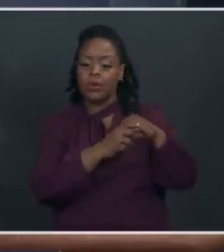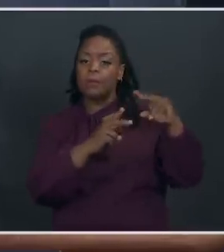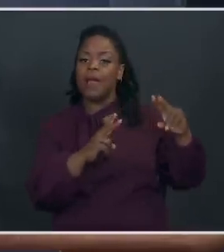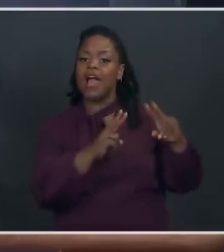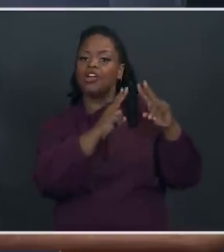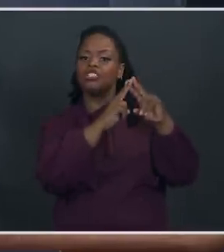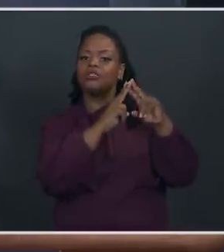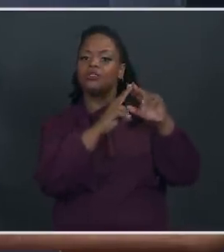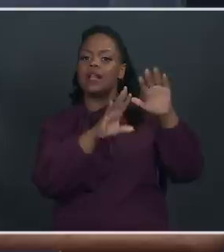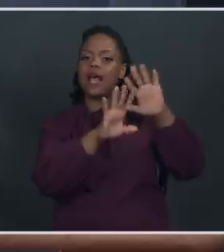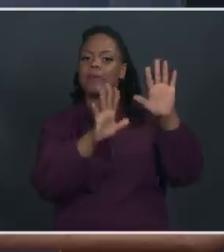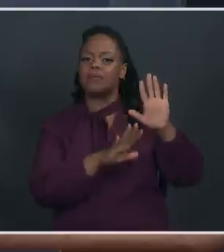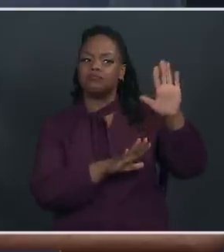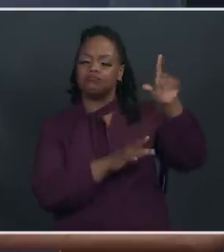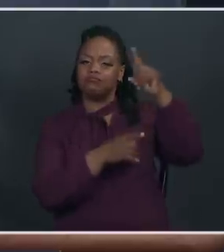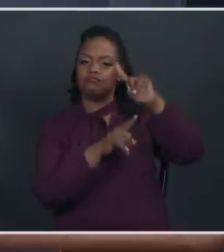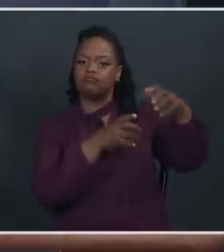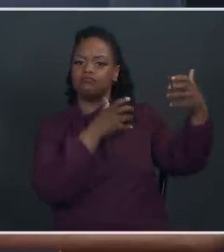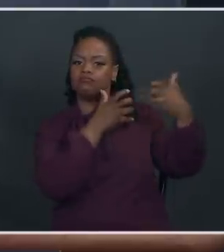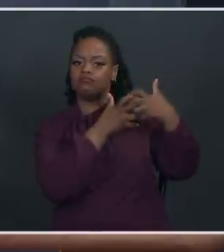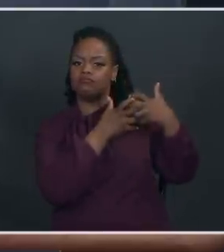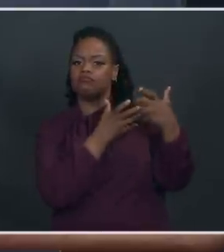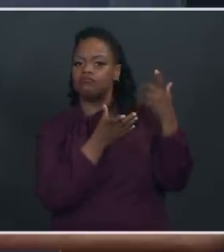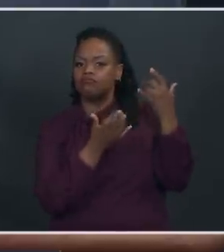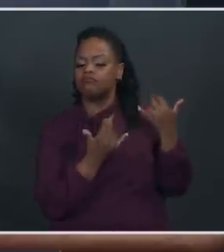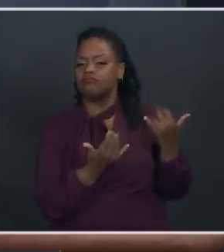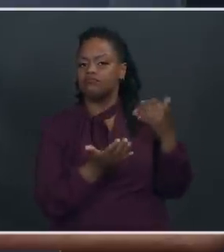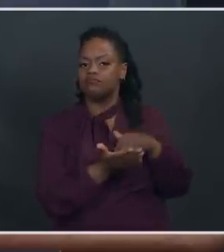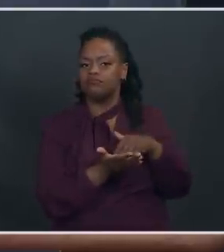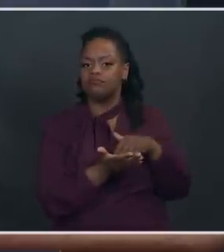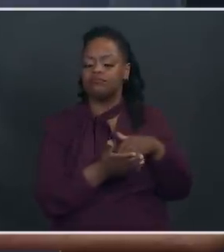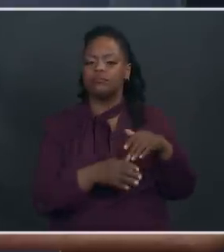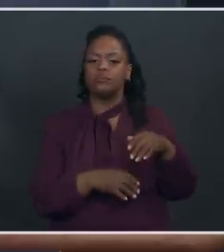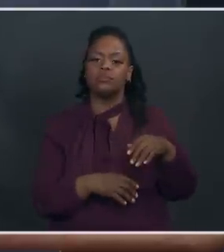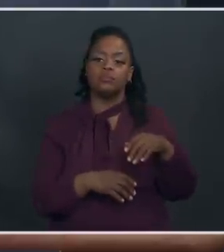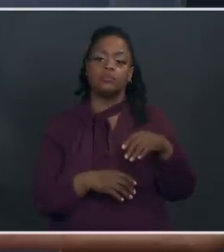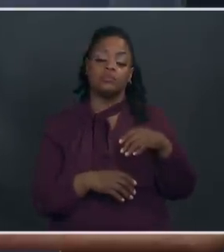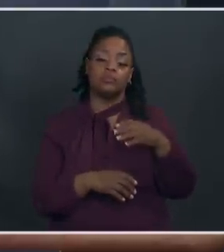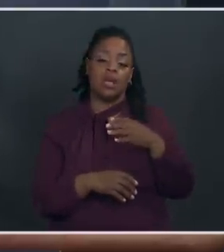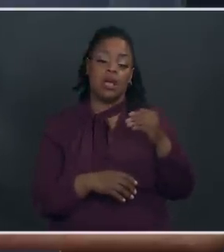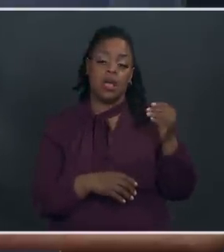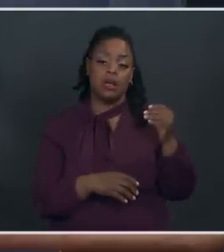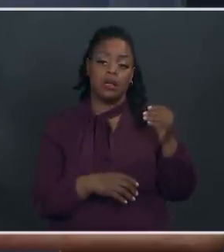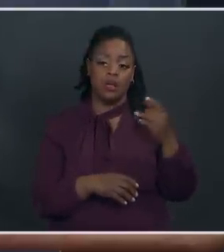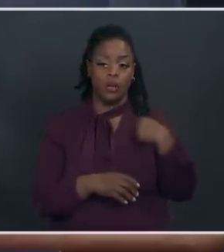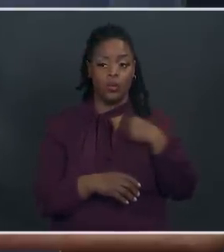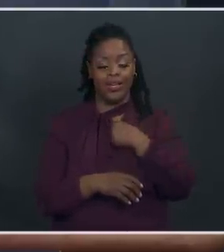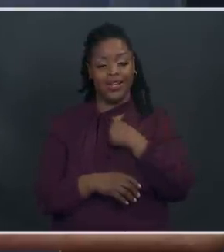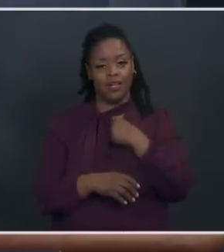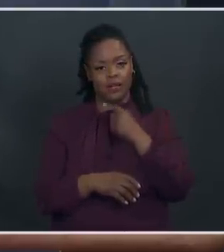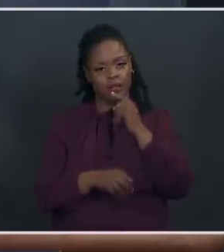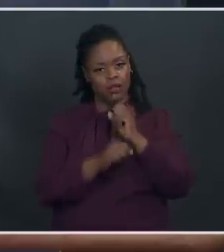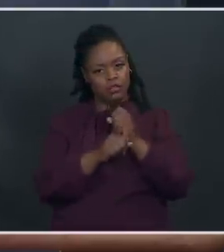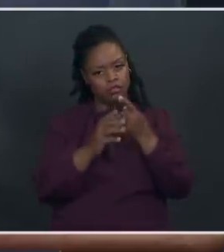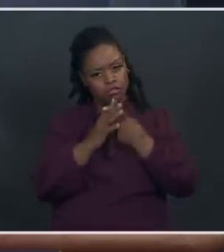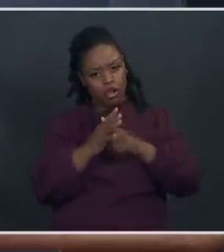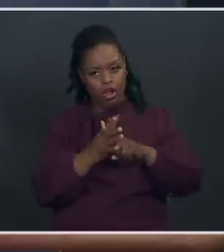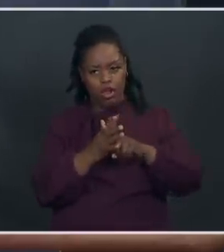And he committed us, as well, to start undoing the assault on our environment that has occurred over the past four years.